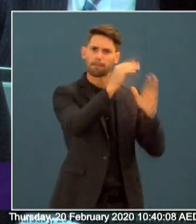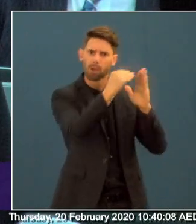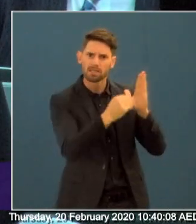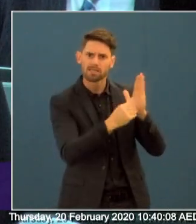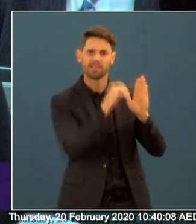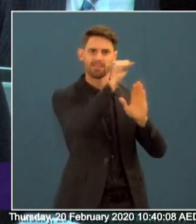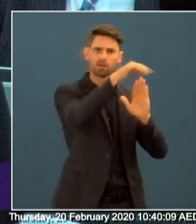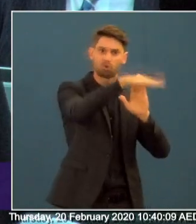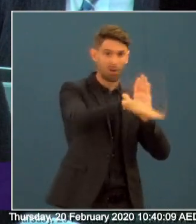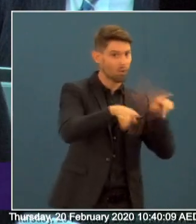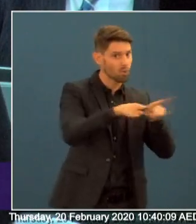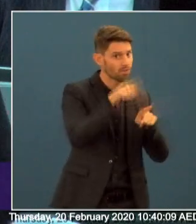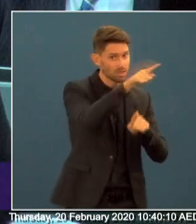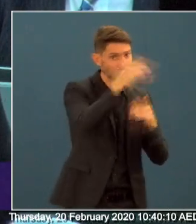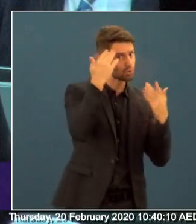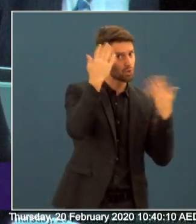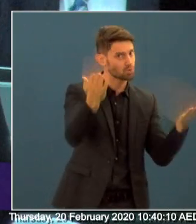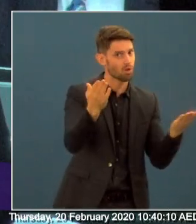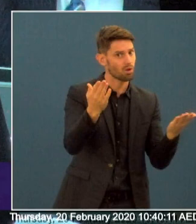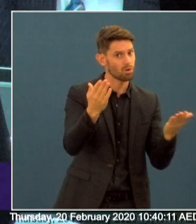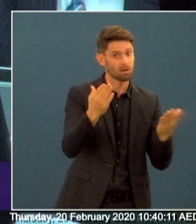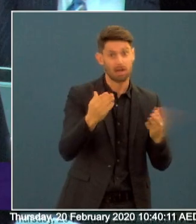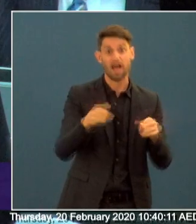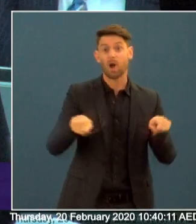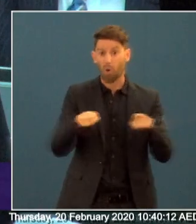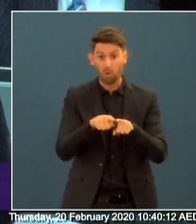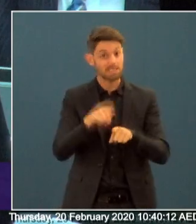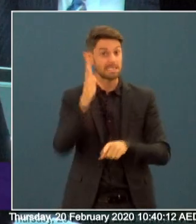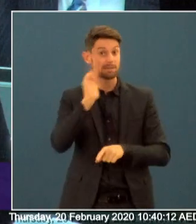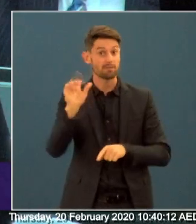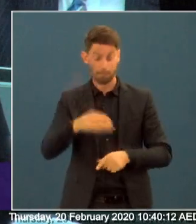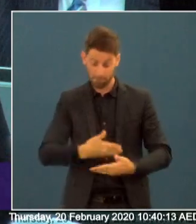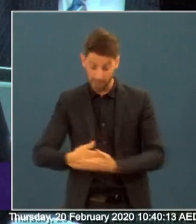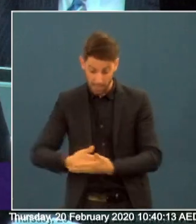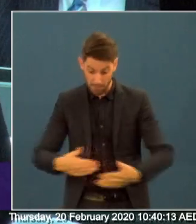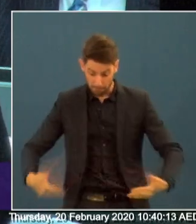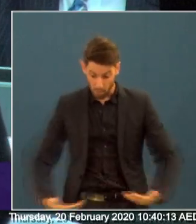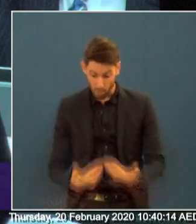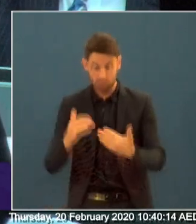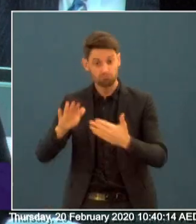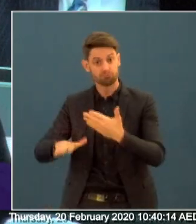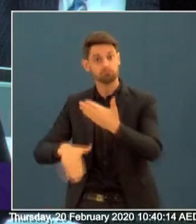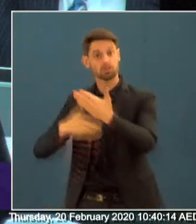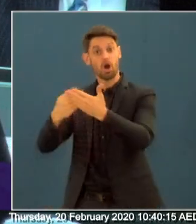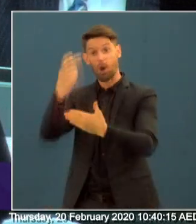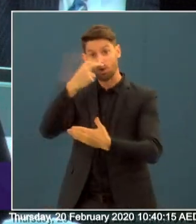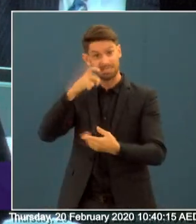and in services across lifespan, from childhood to later life. Does that broadly reflect the overview